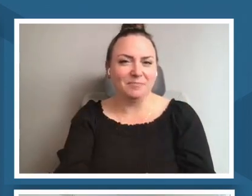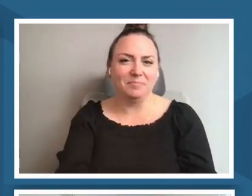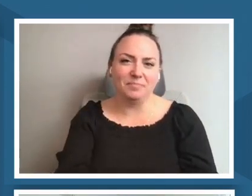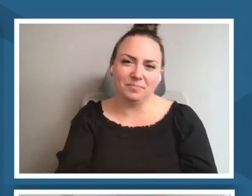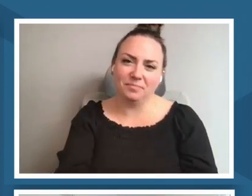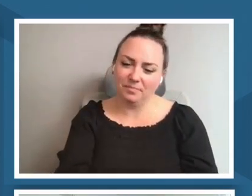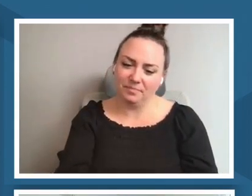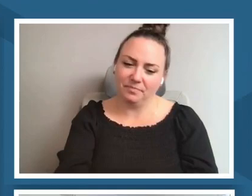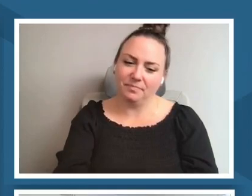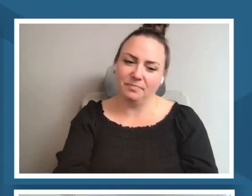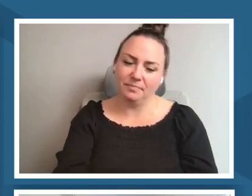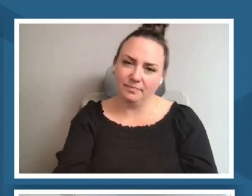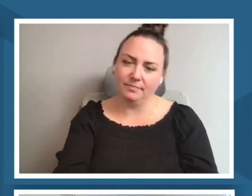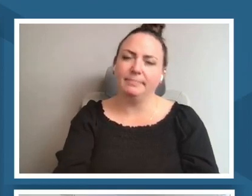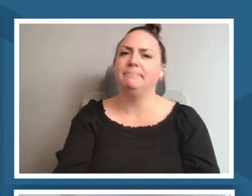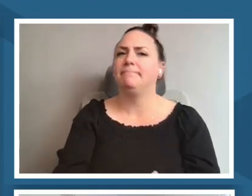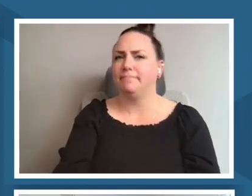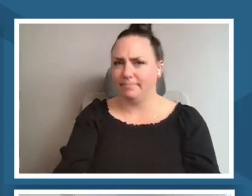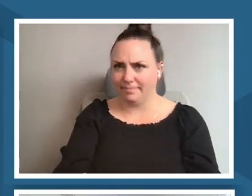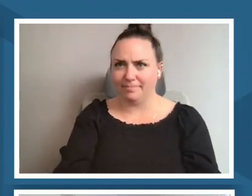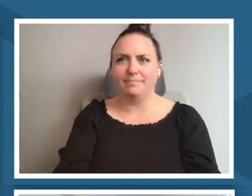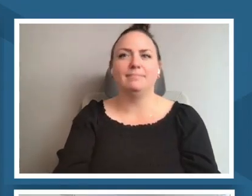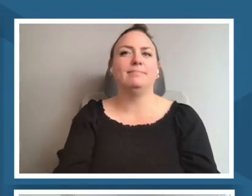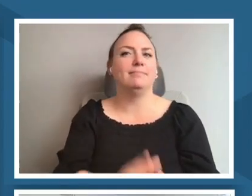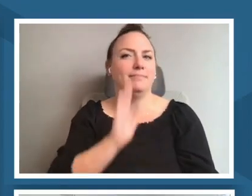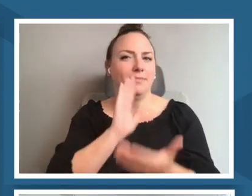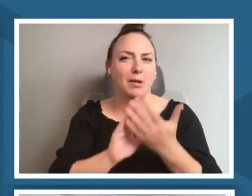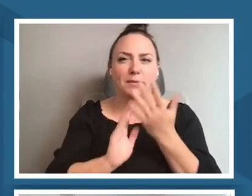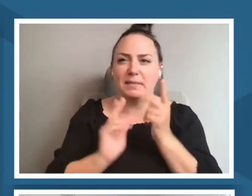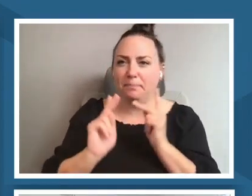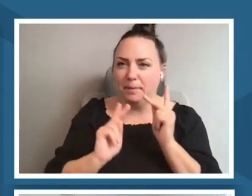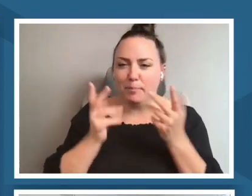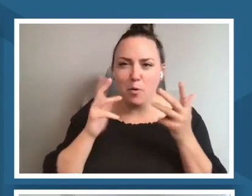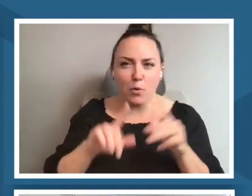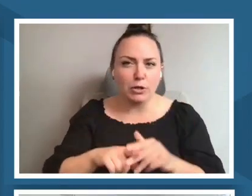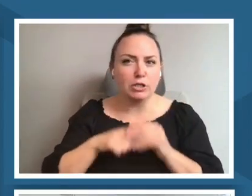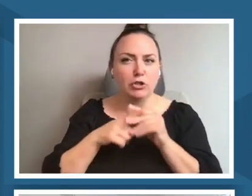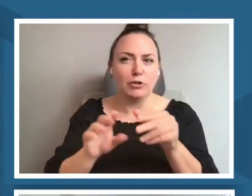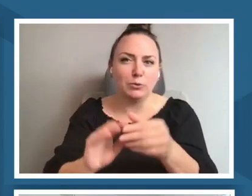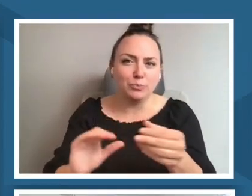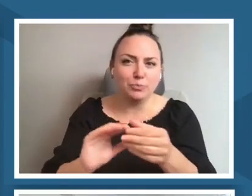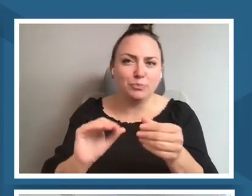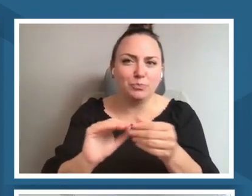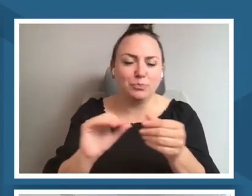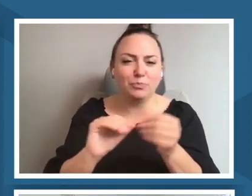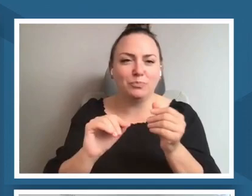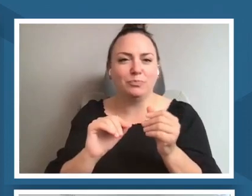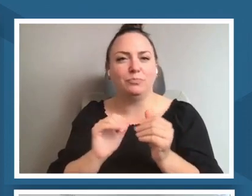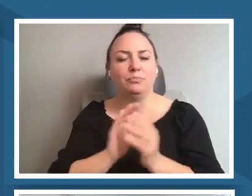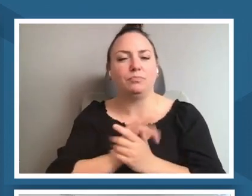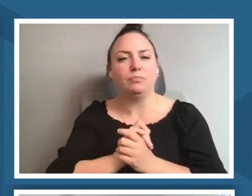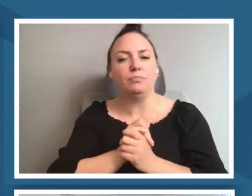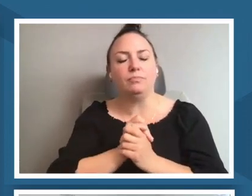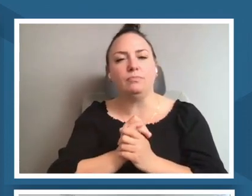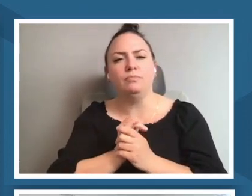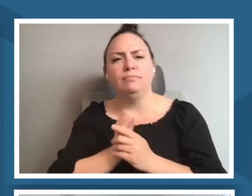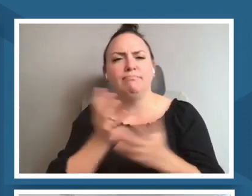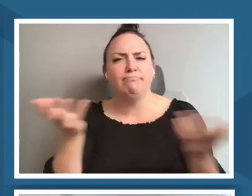i know some folks started to share this with the initial seeing